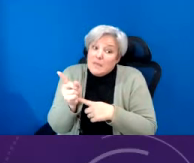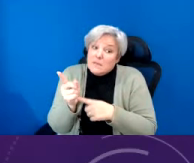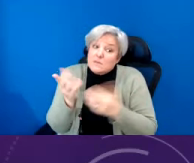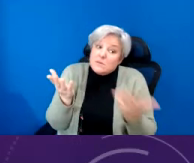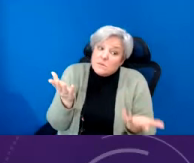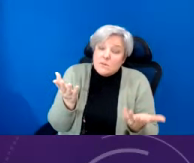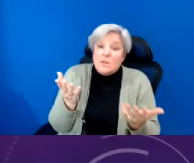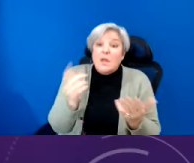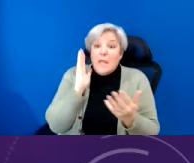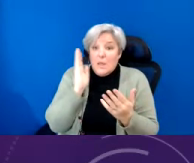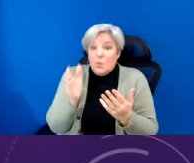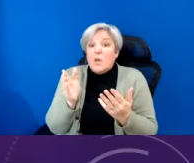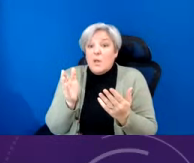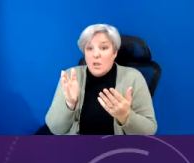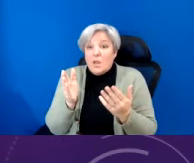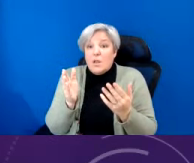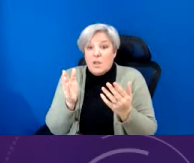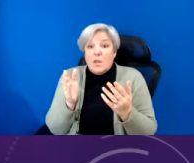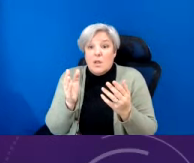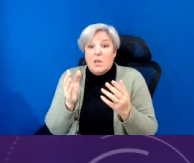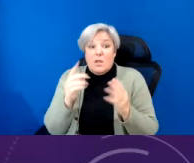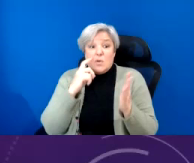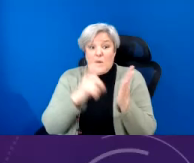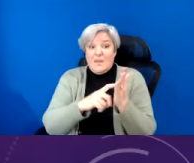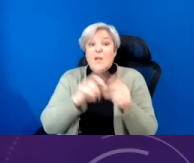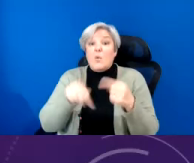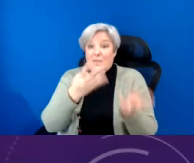There will be another notification once the export is completed.